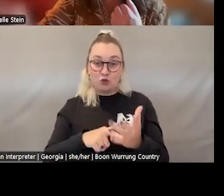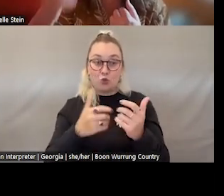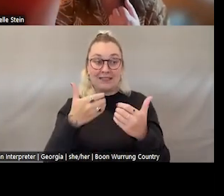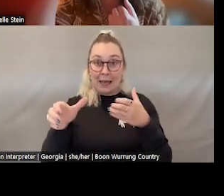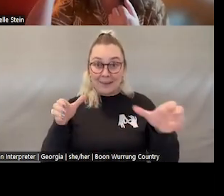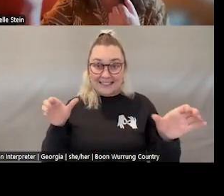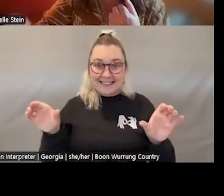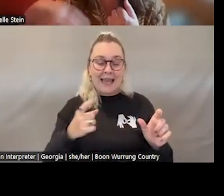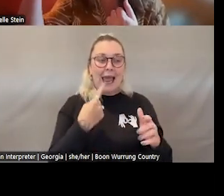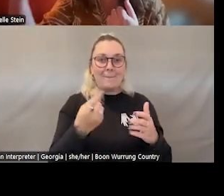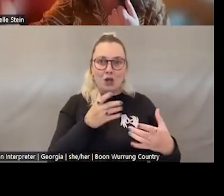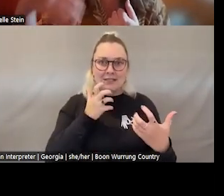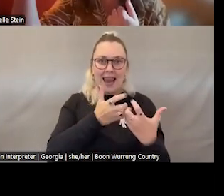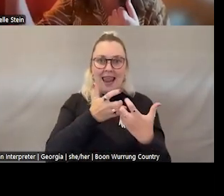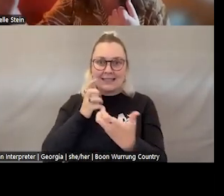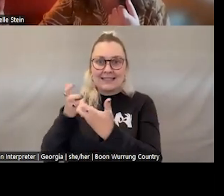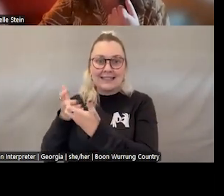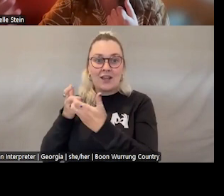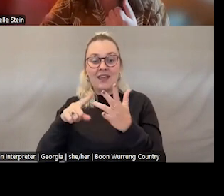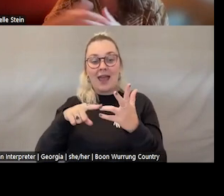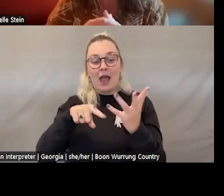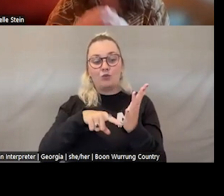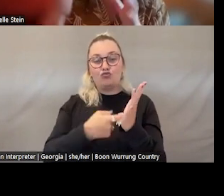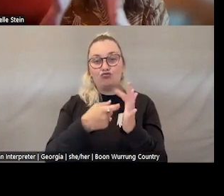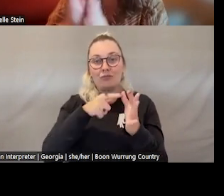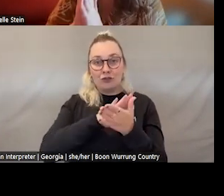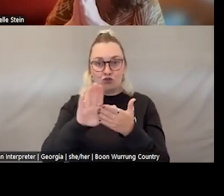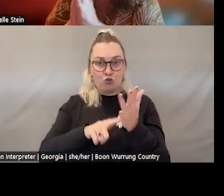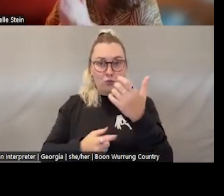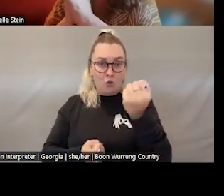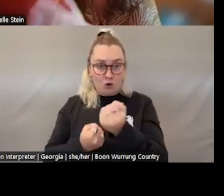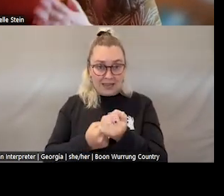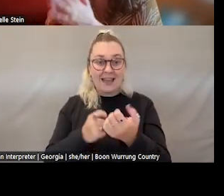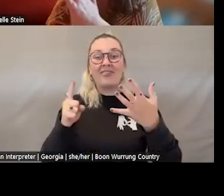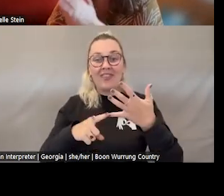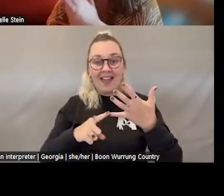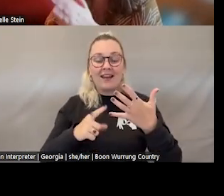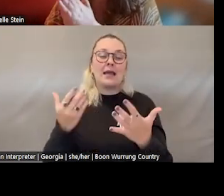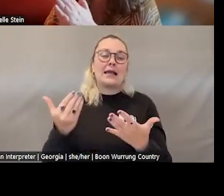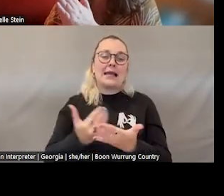personalised outreach to our supporters. Then we want to keep it sustainable with our first Friday